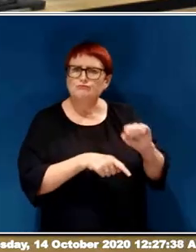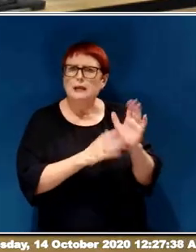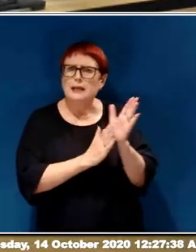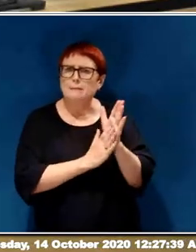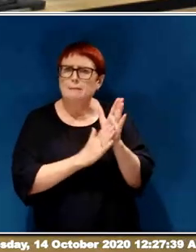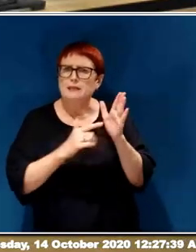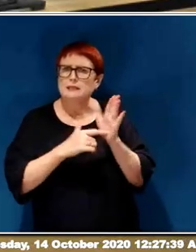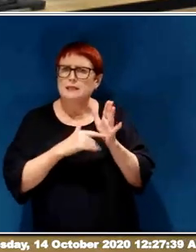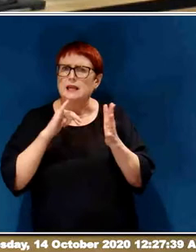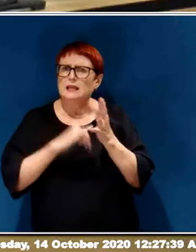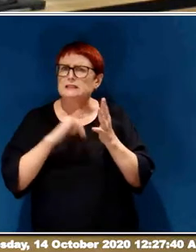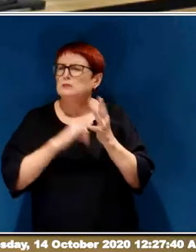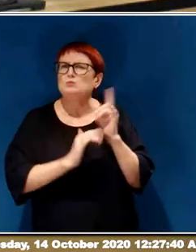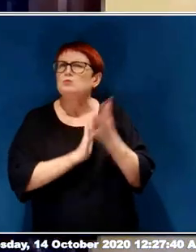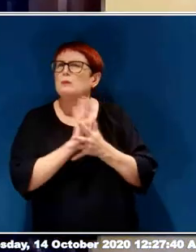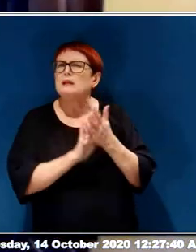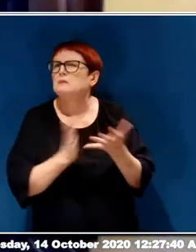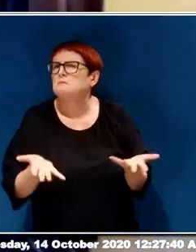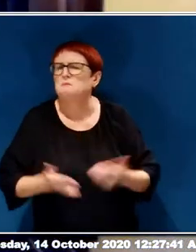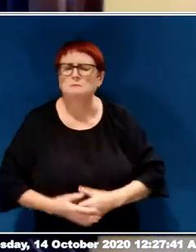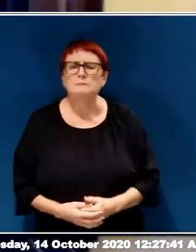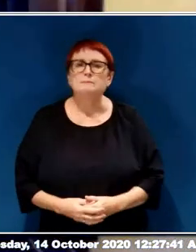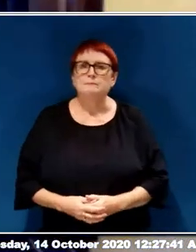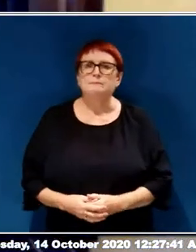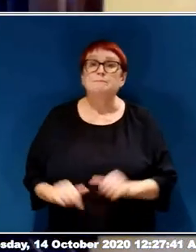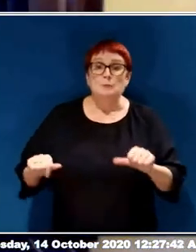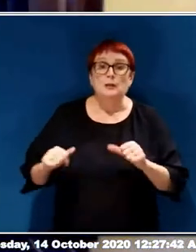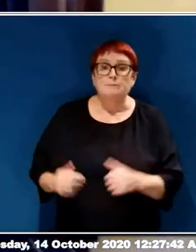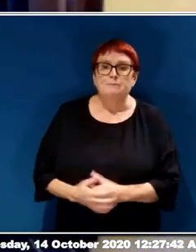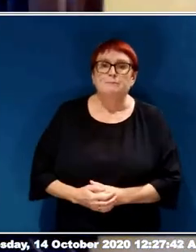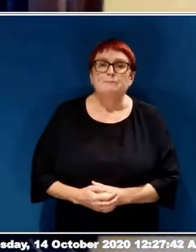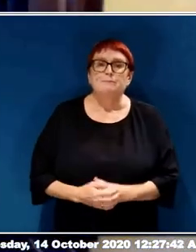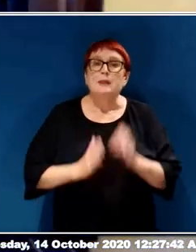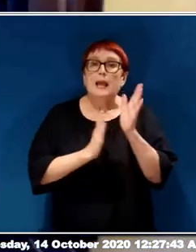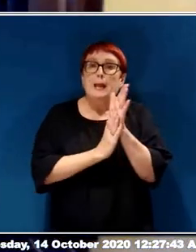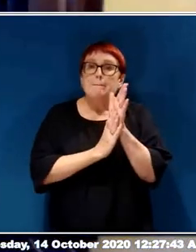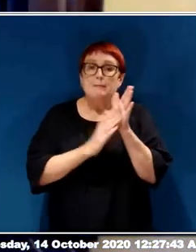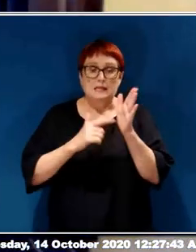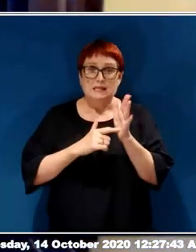DR de BRUIN: MTSS, yes, it originally was developed in the field of public